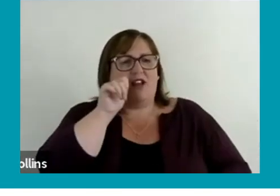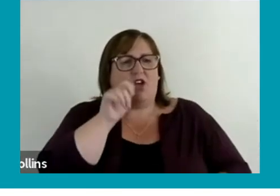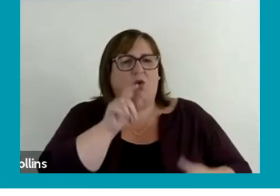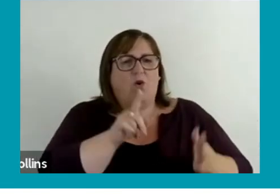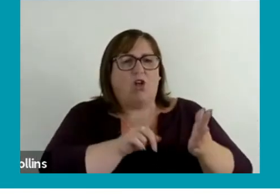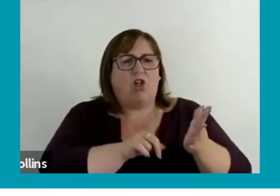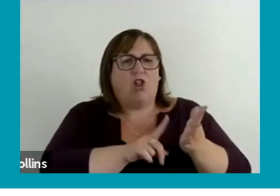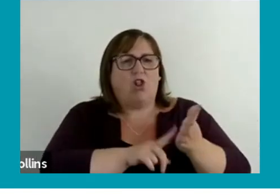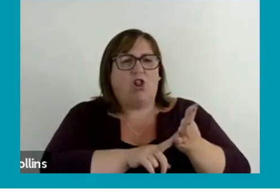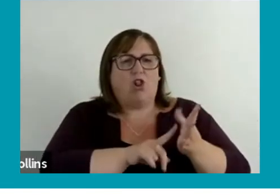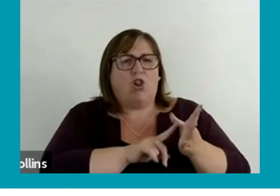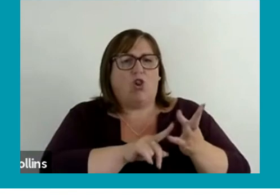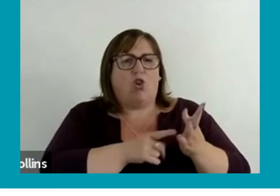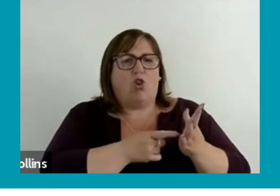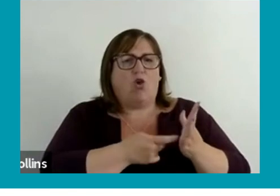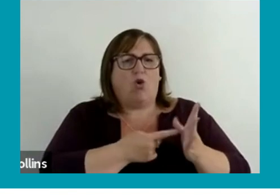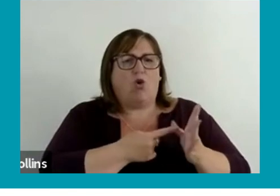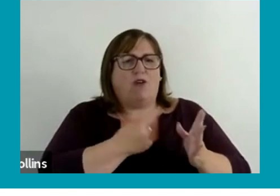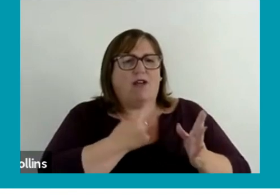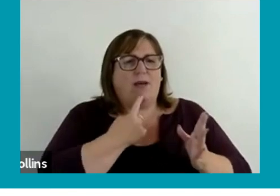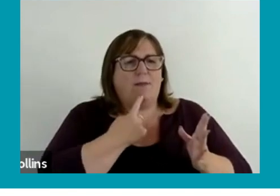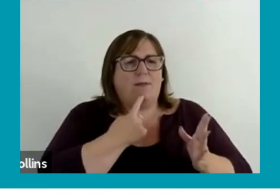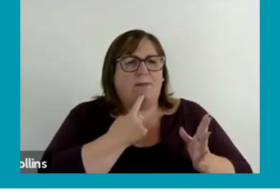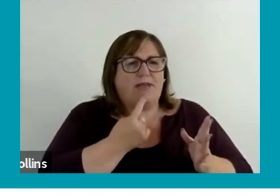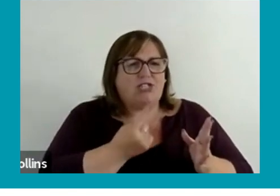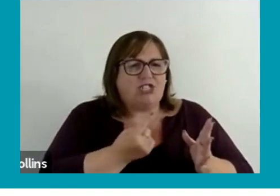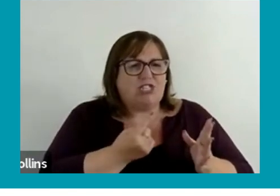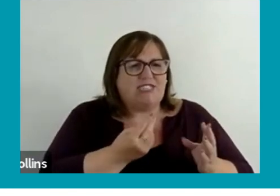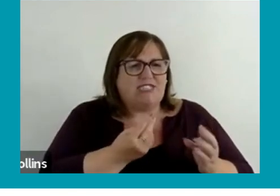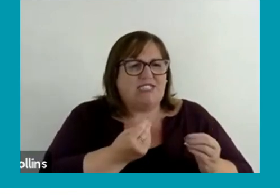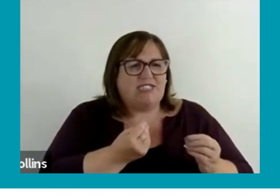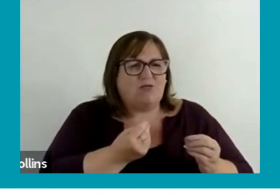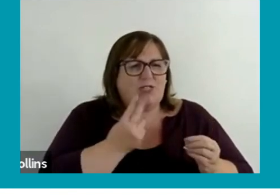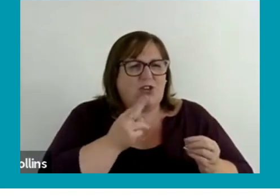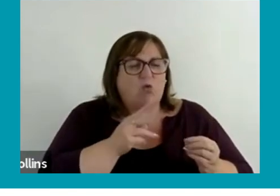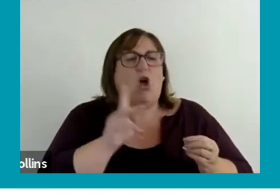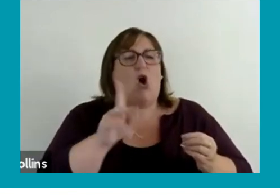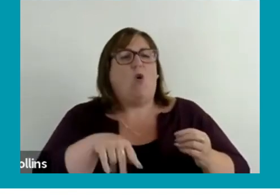other learning subsidy yeah leisure learning so leisure learning might be something more learning